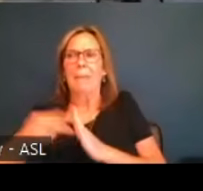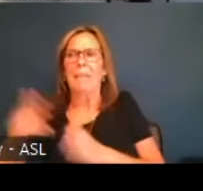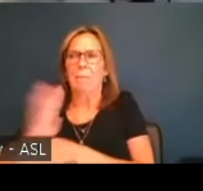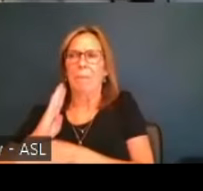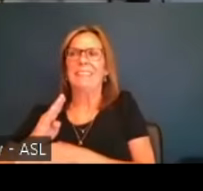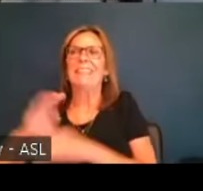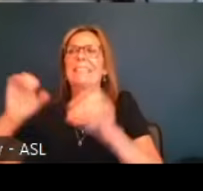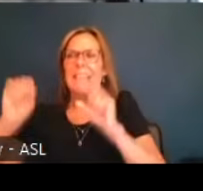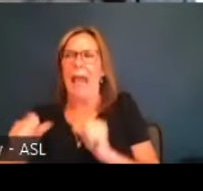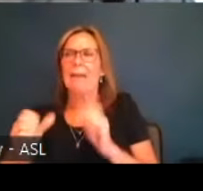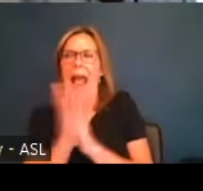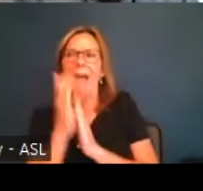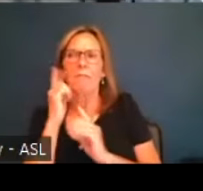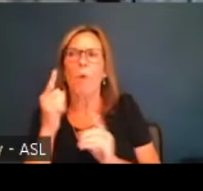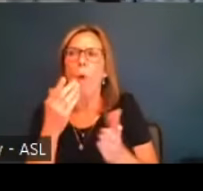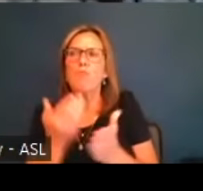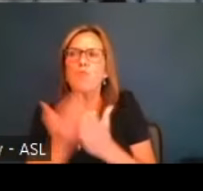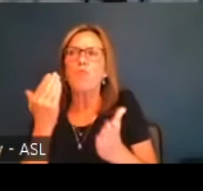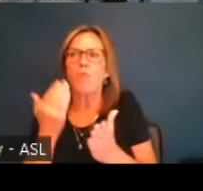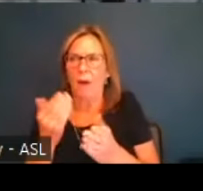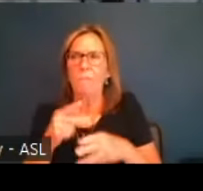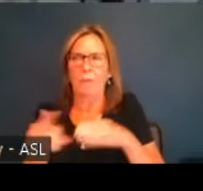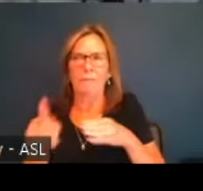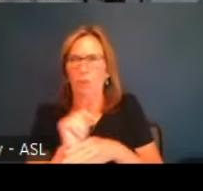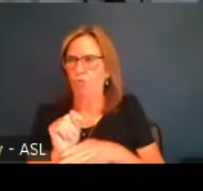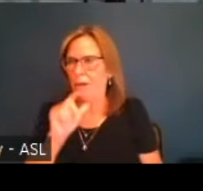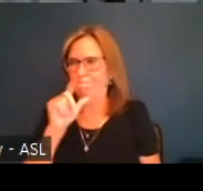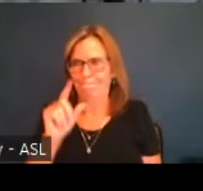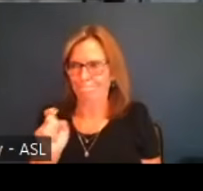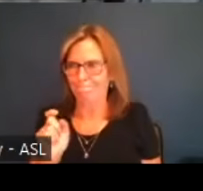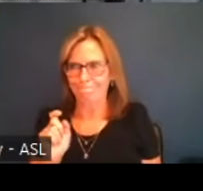it's an unlawful discriminatory practice for any covered person to deny access or otherwise